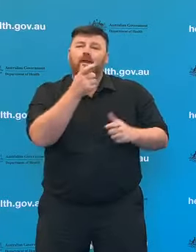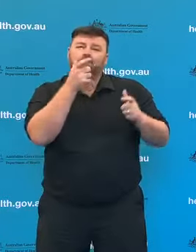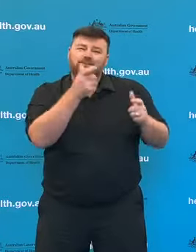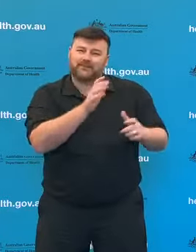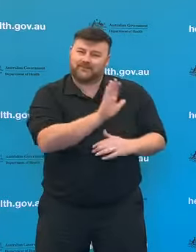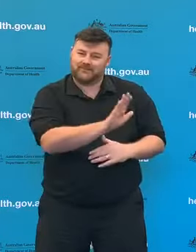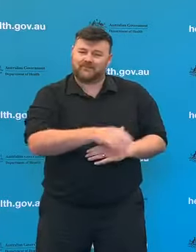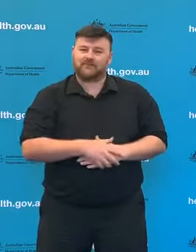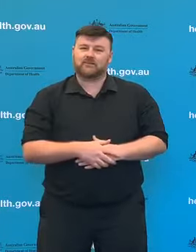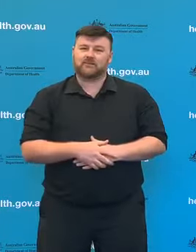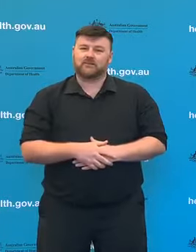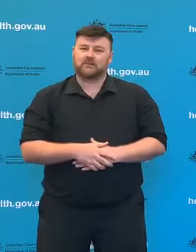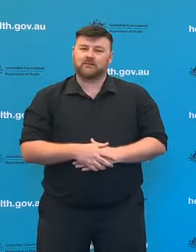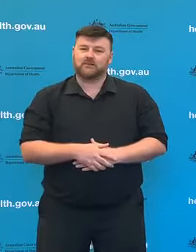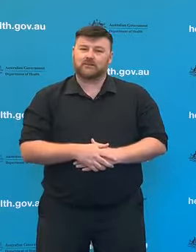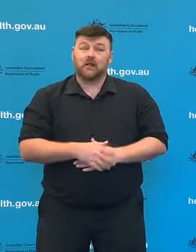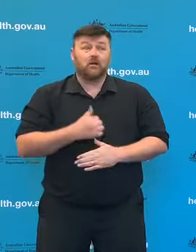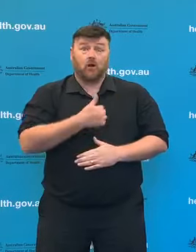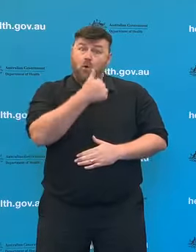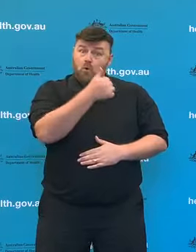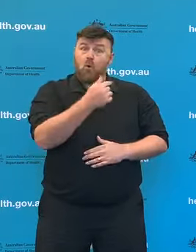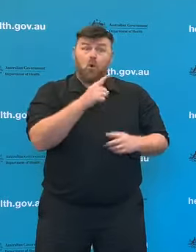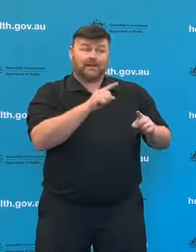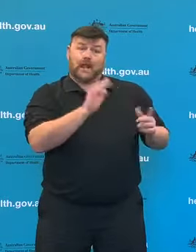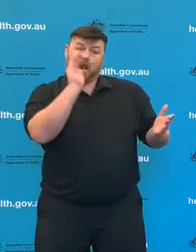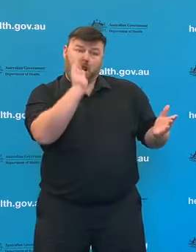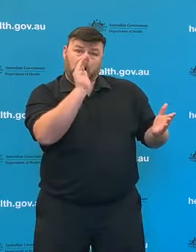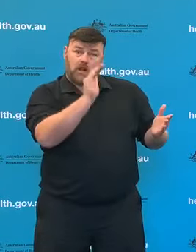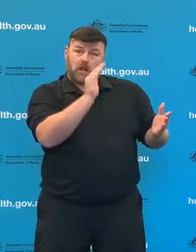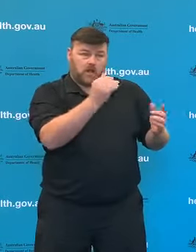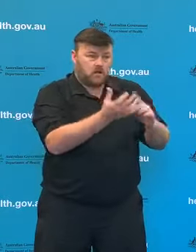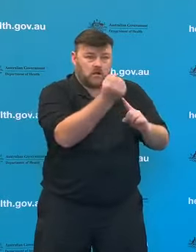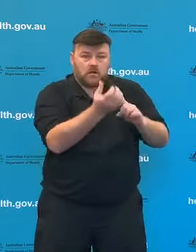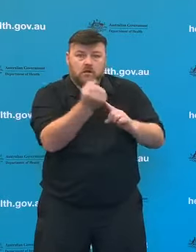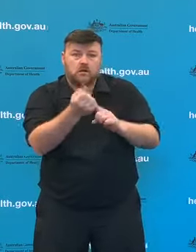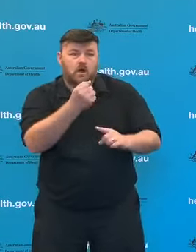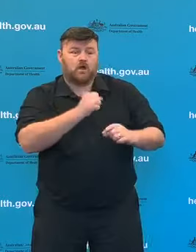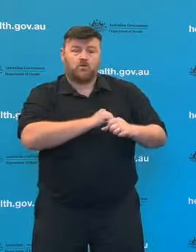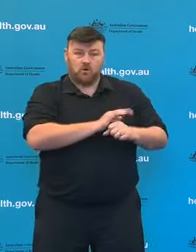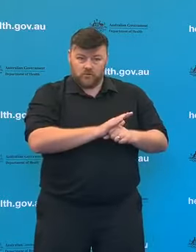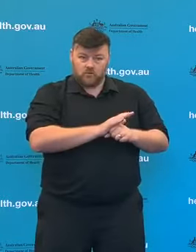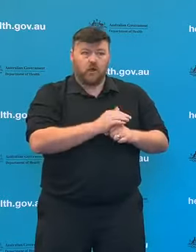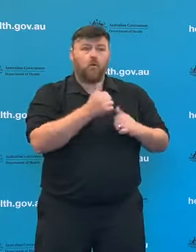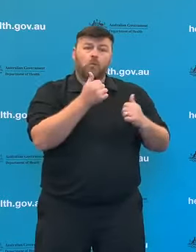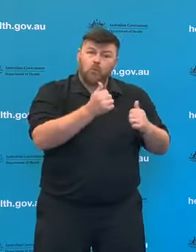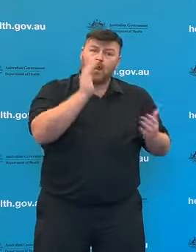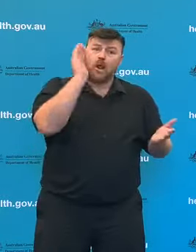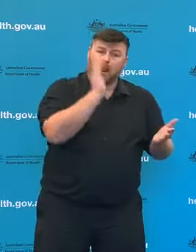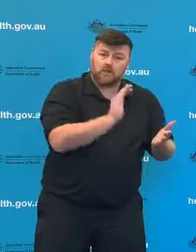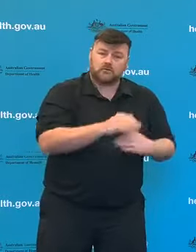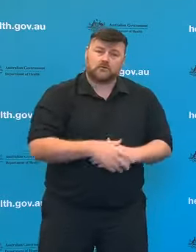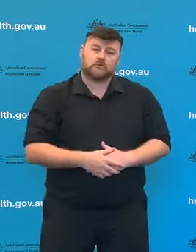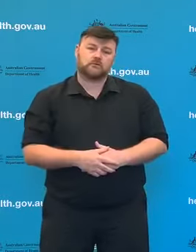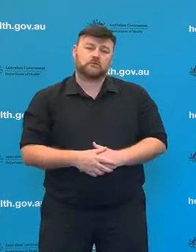It's heartening to see the decline in the number of cases among residents and staff of aged care facilities in Victoria.